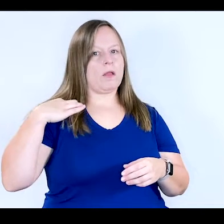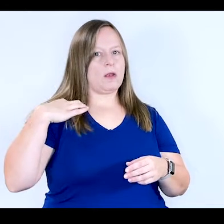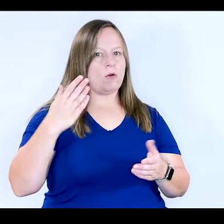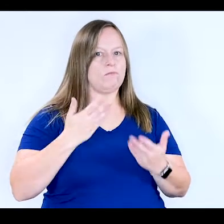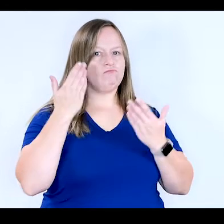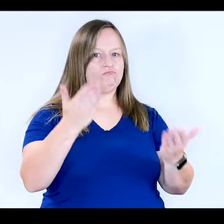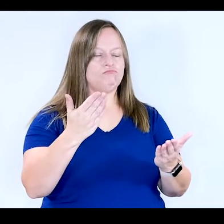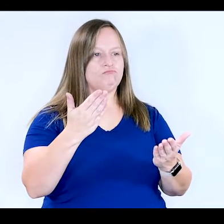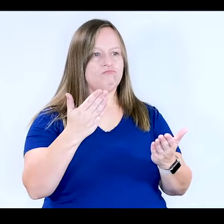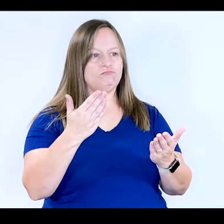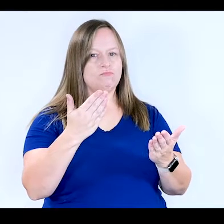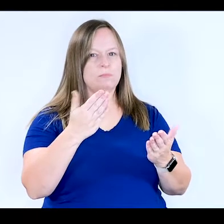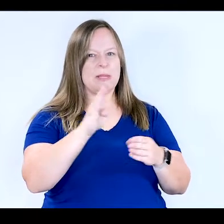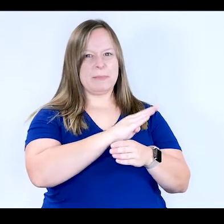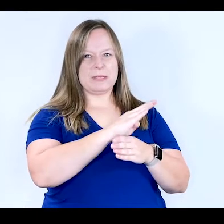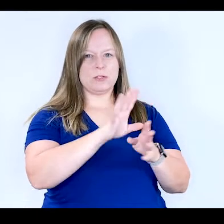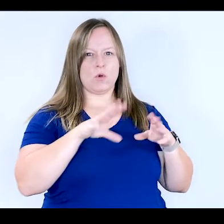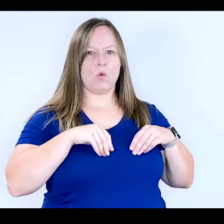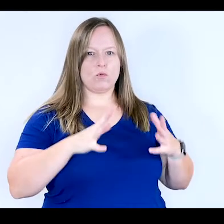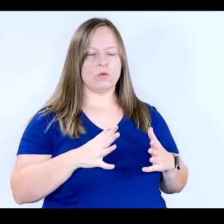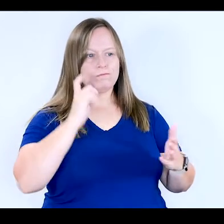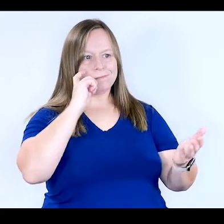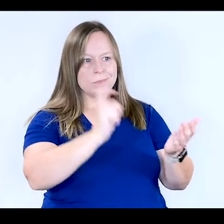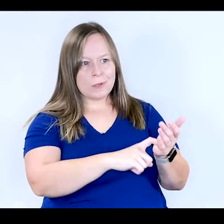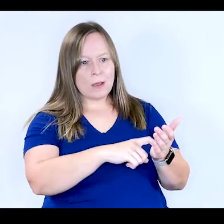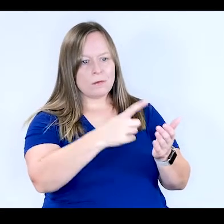steps that have been taken by the business owners to acknowledge that they